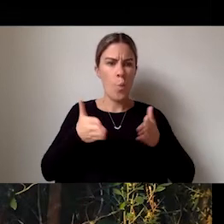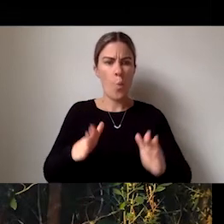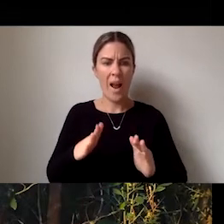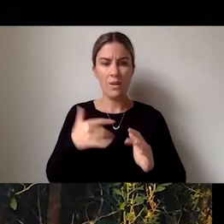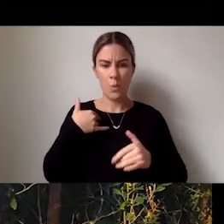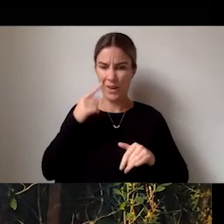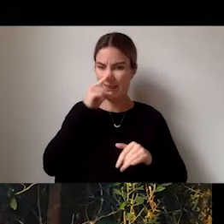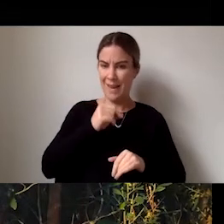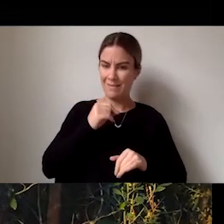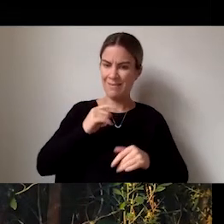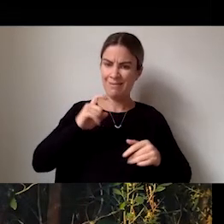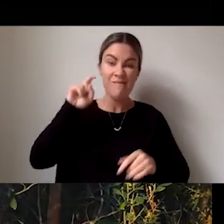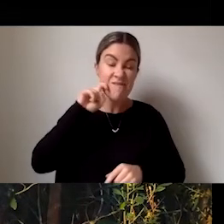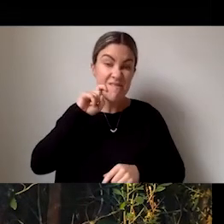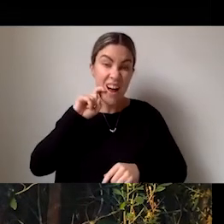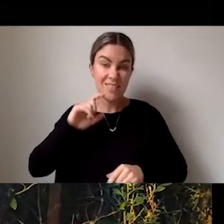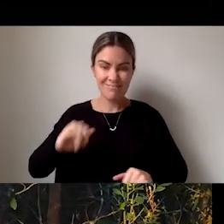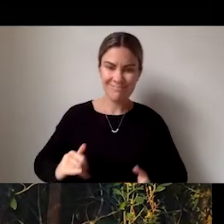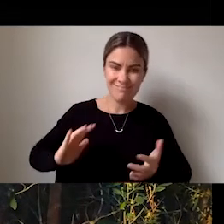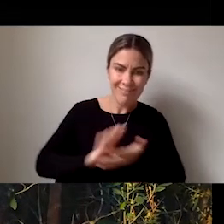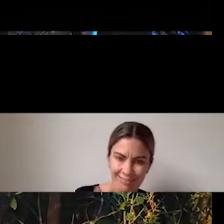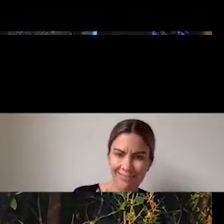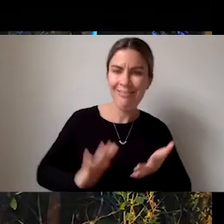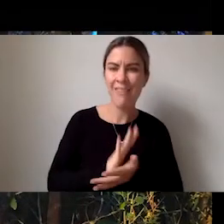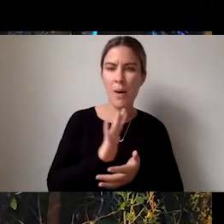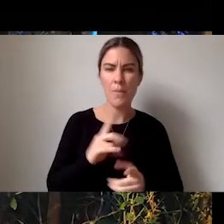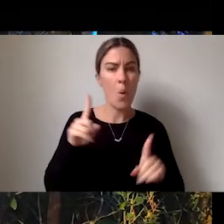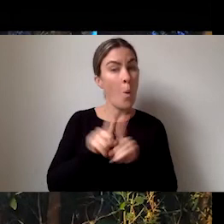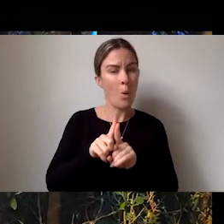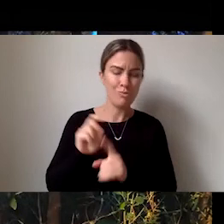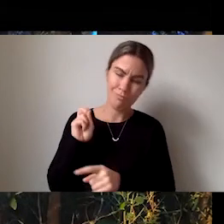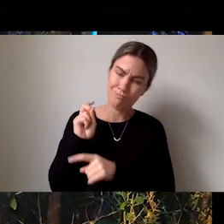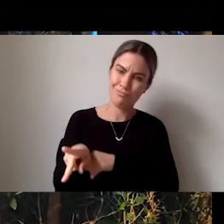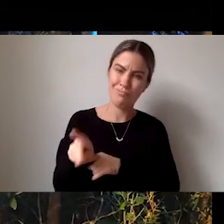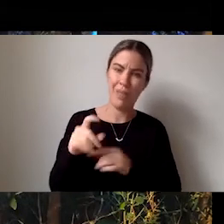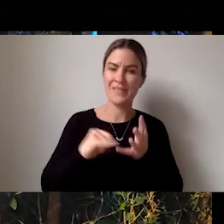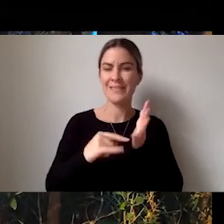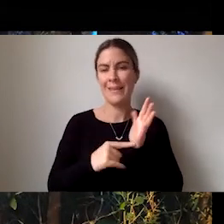also - you know, smashing the state. The last thing I will mention is